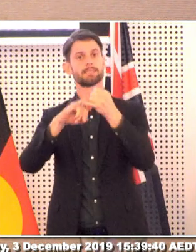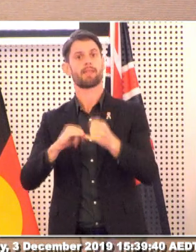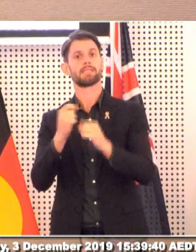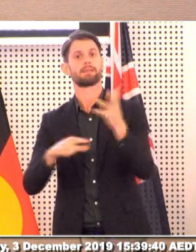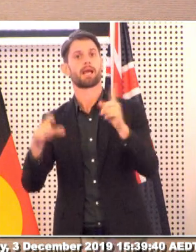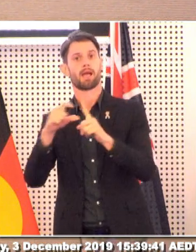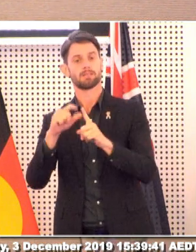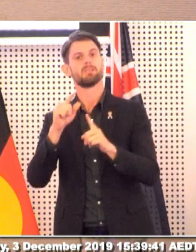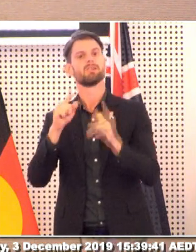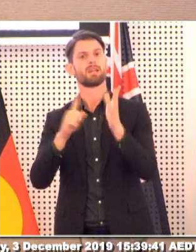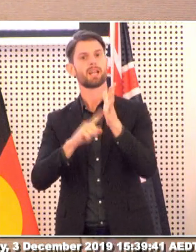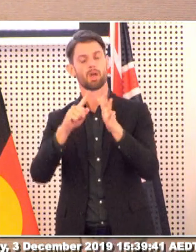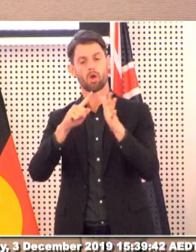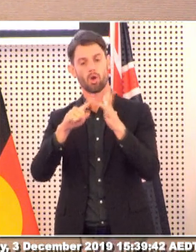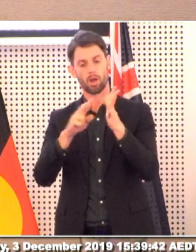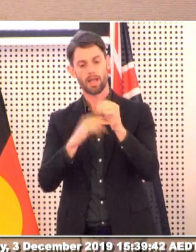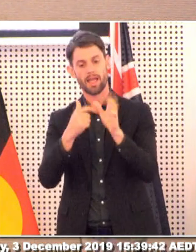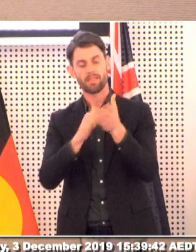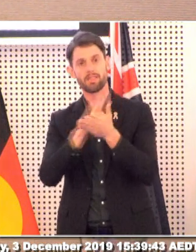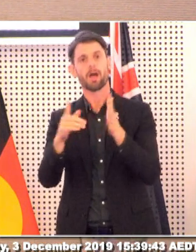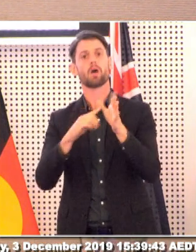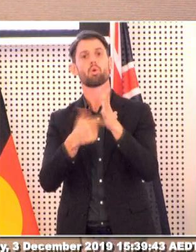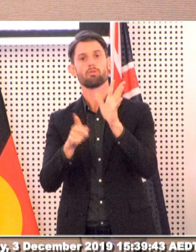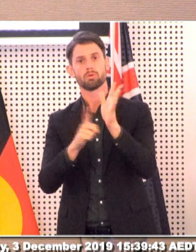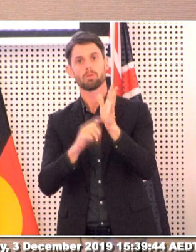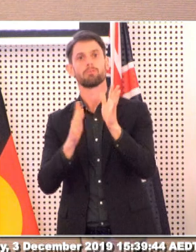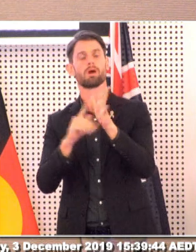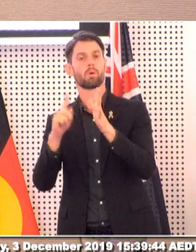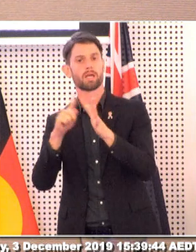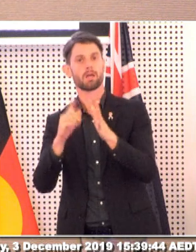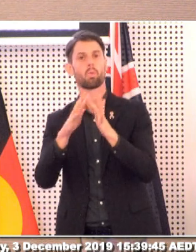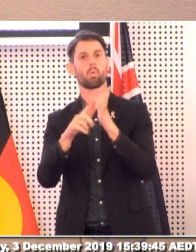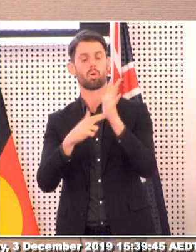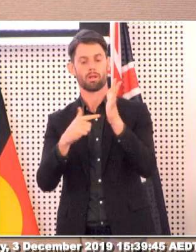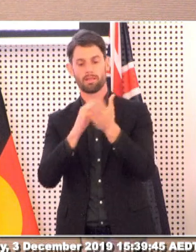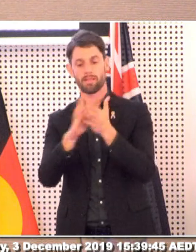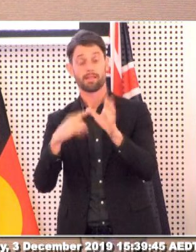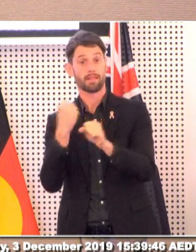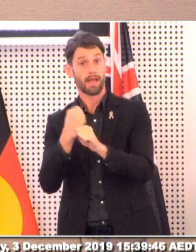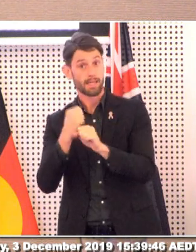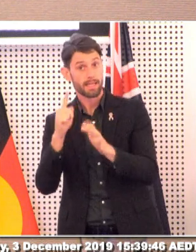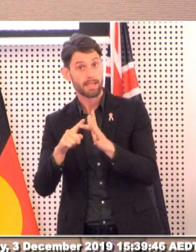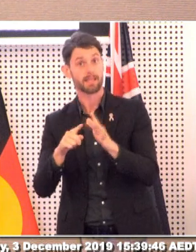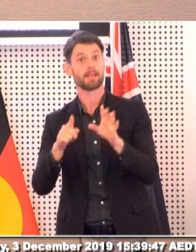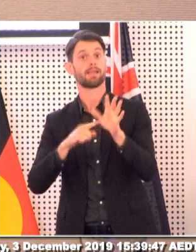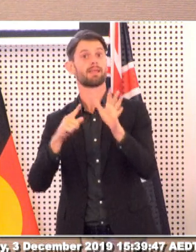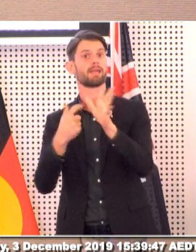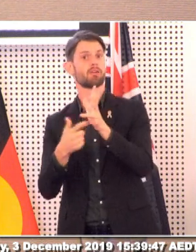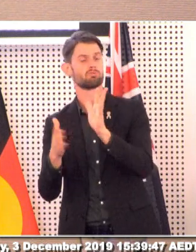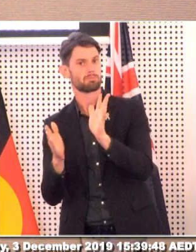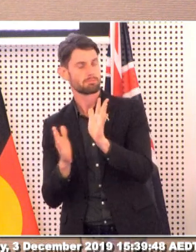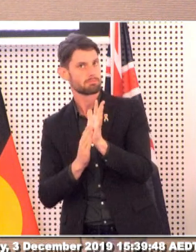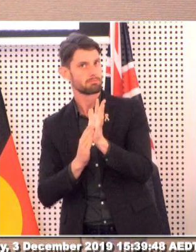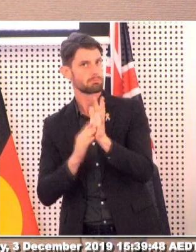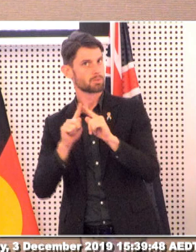Leongatha, Warragul, Moe, Wonthaggi, Yarram – what have I left out, but